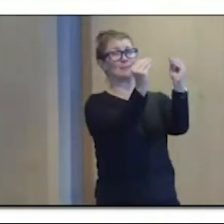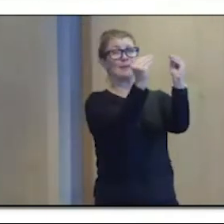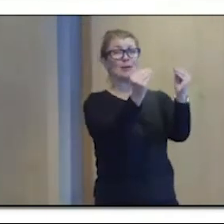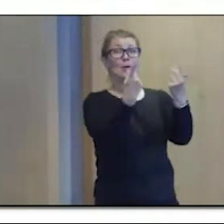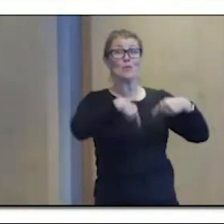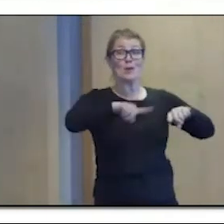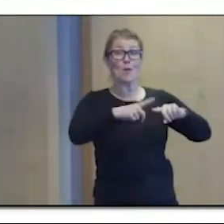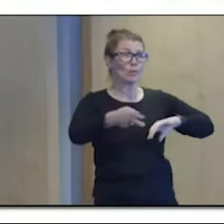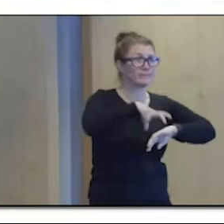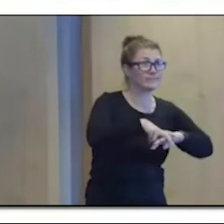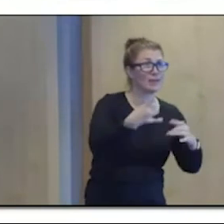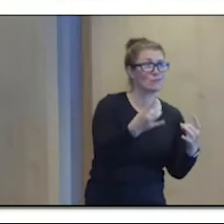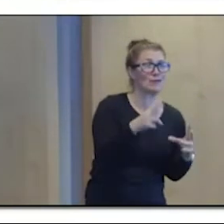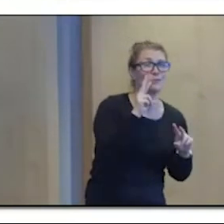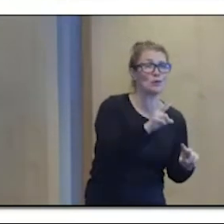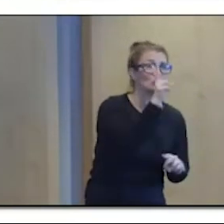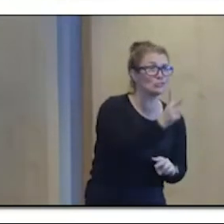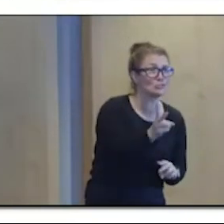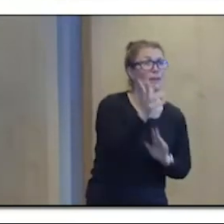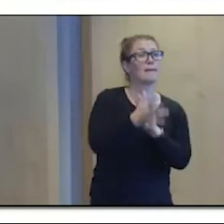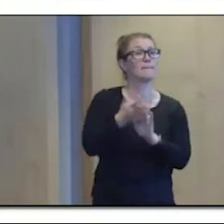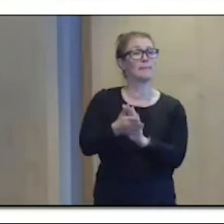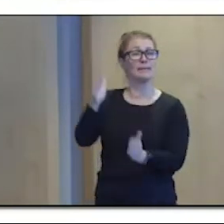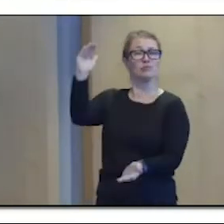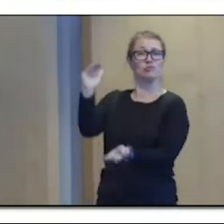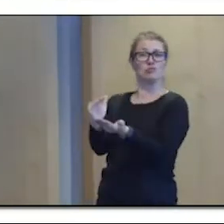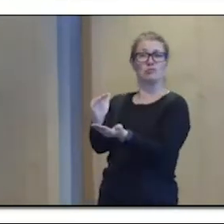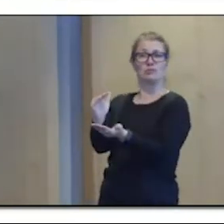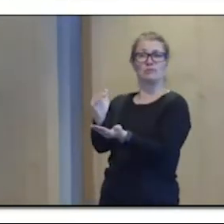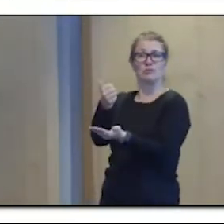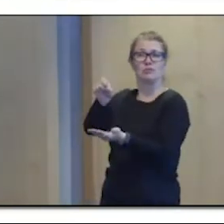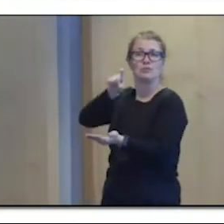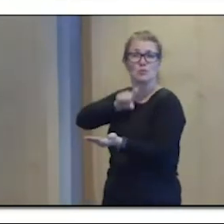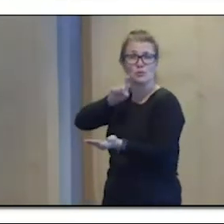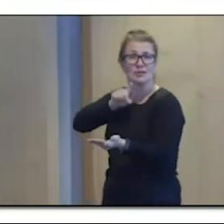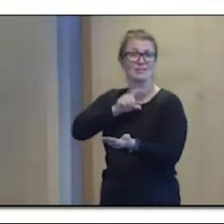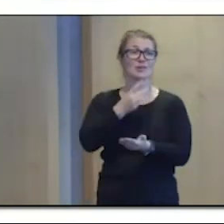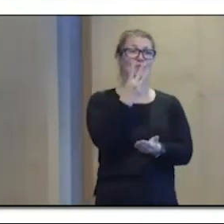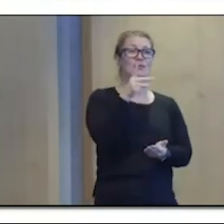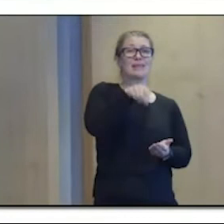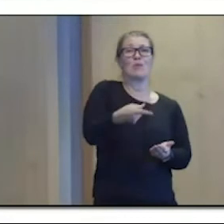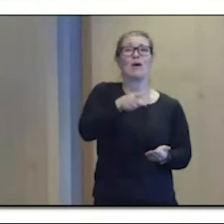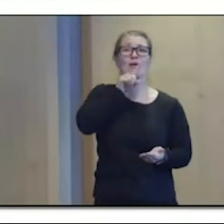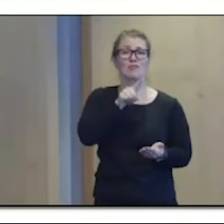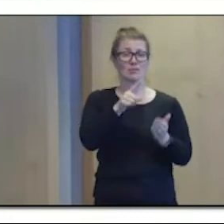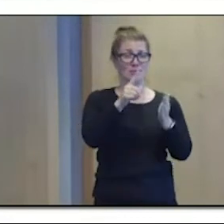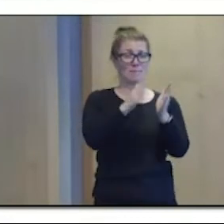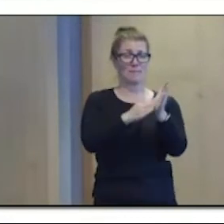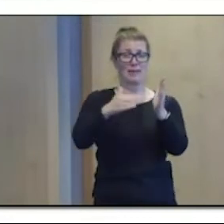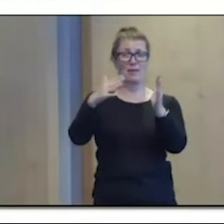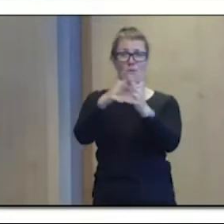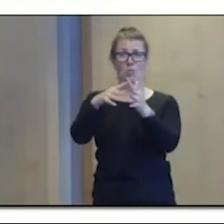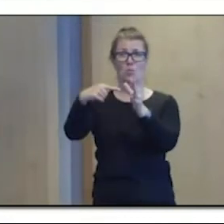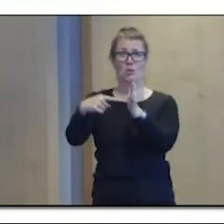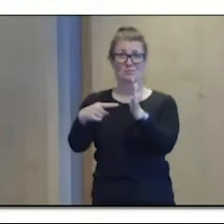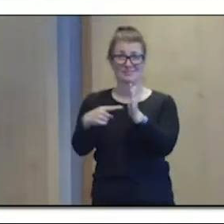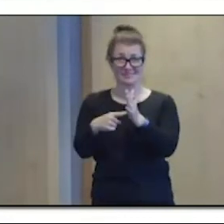on the balcony, that decrease was 3100 megawatts, that's the equivalent of taking two Hazelwoods out